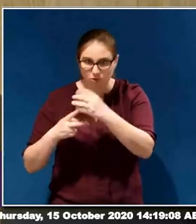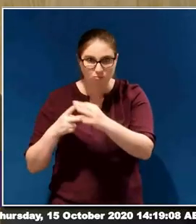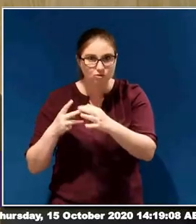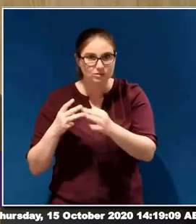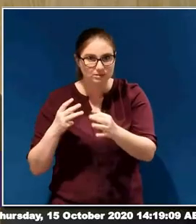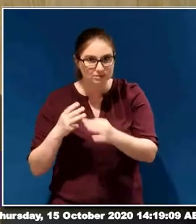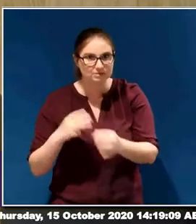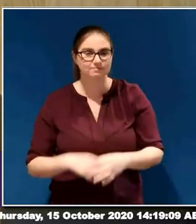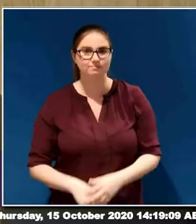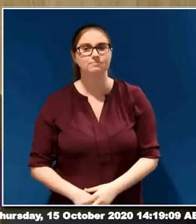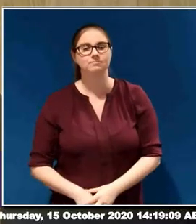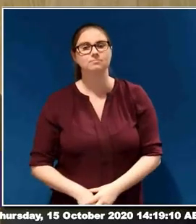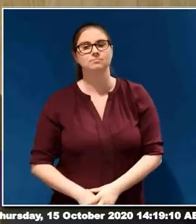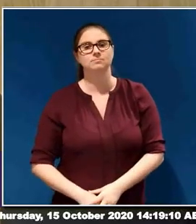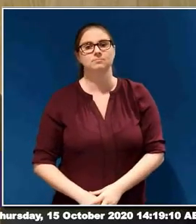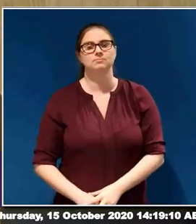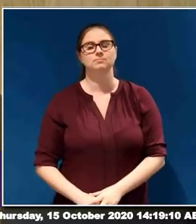Let me break down a couple of those things.